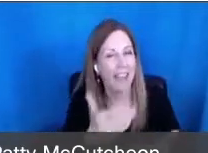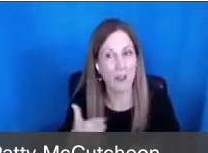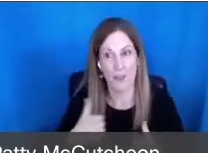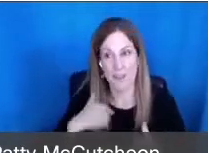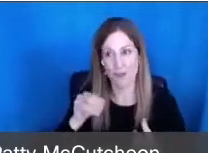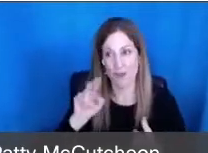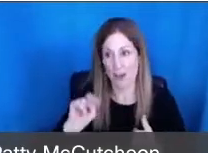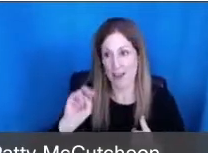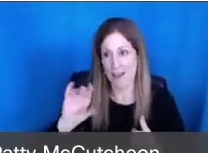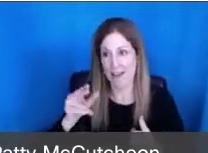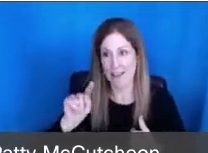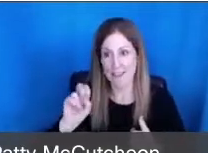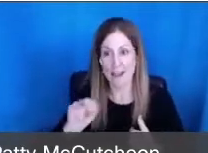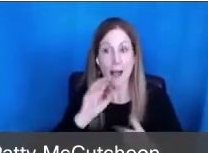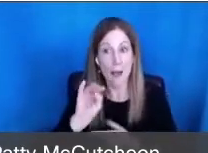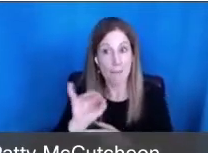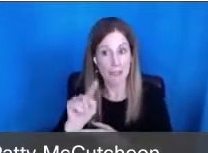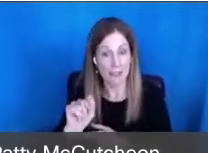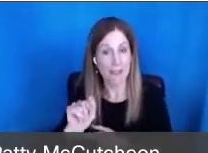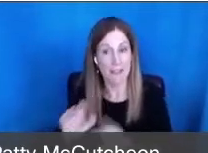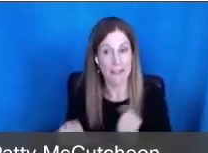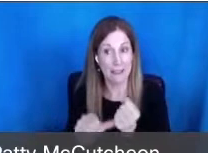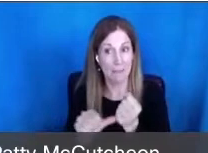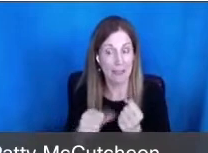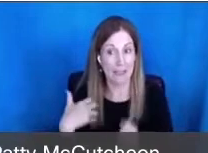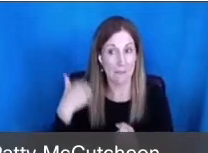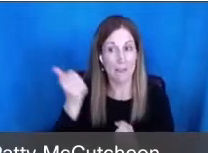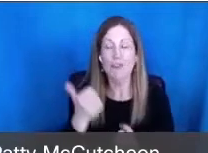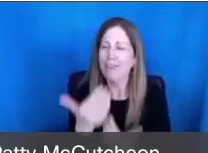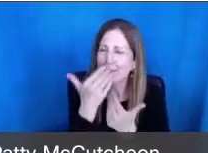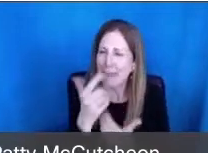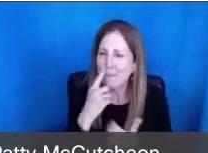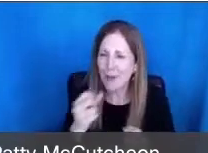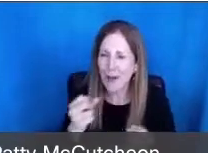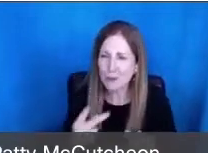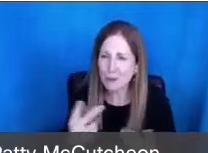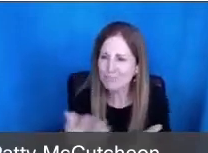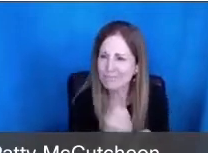[Jon] This is Jon Eichten, I'm MNIT Services' Deputy Commissioner. Thanks for the opportunity to join everybody today.